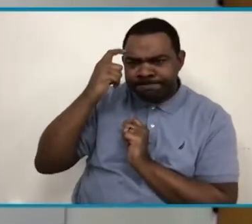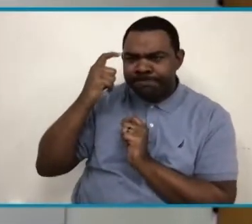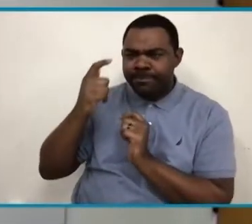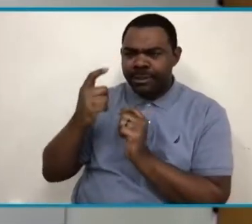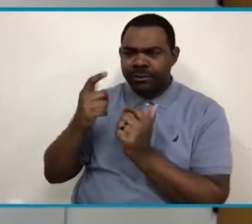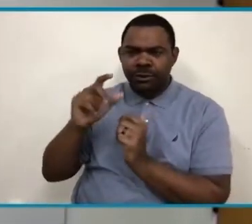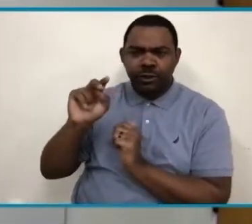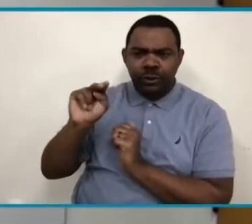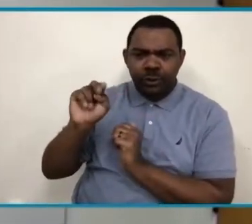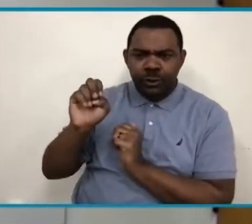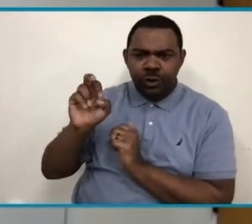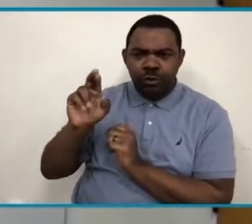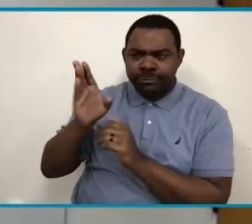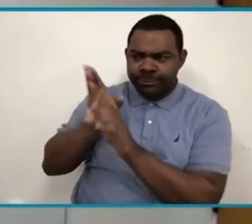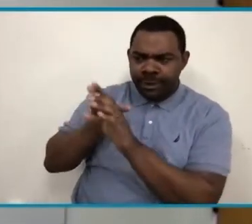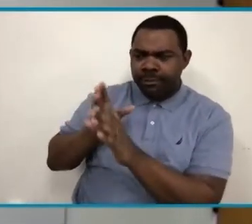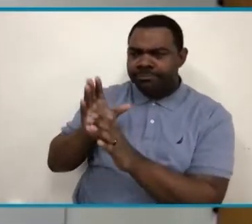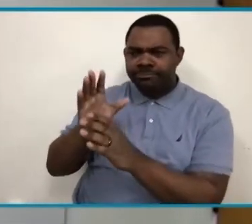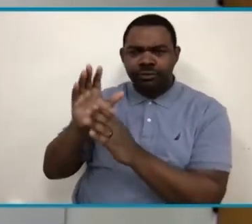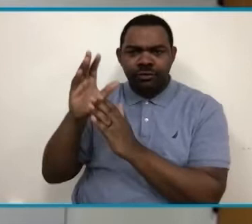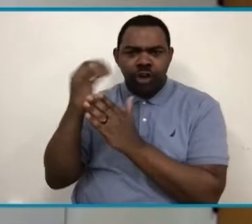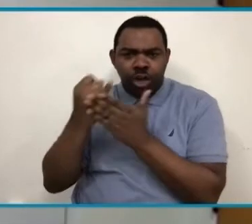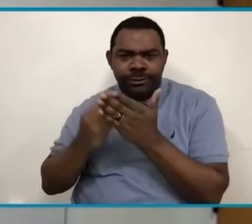writing and music and such.